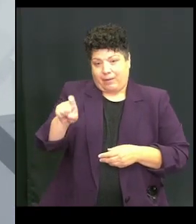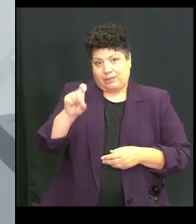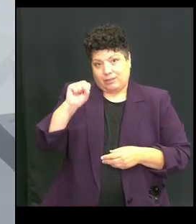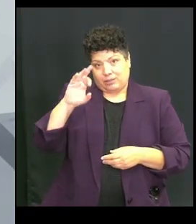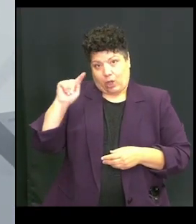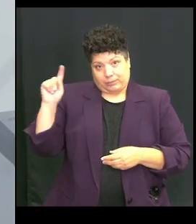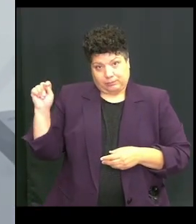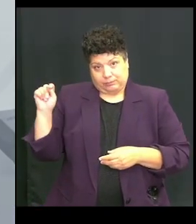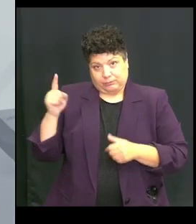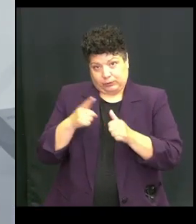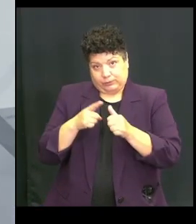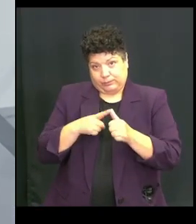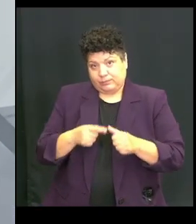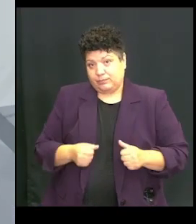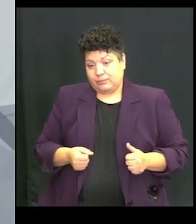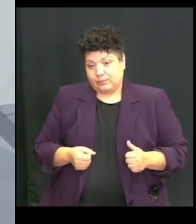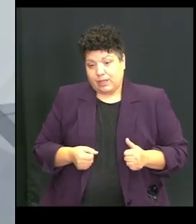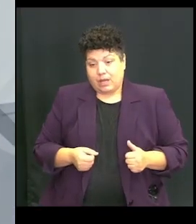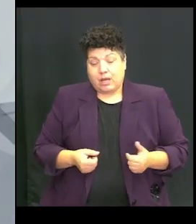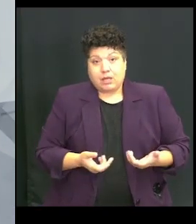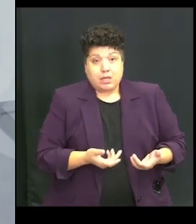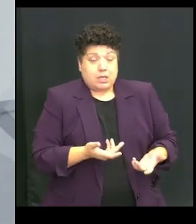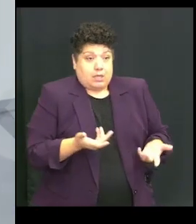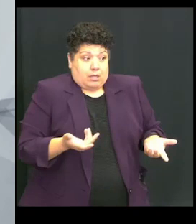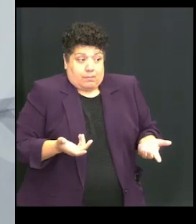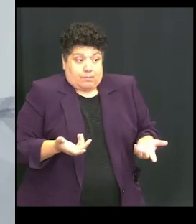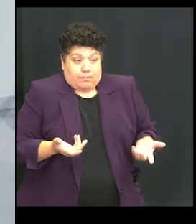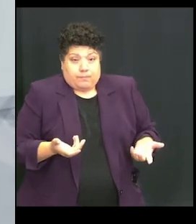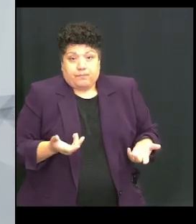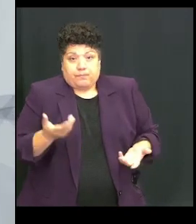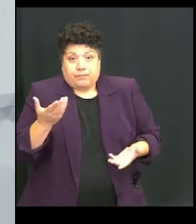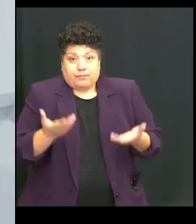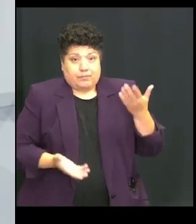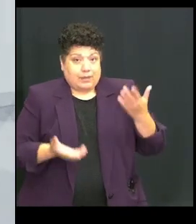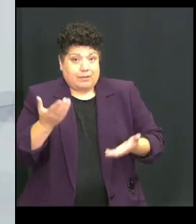At the risk of rehearsing what I said earlier,